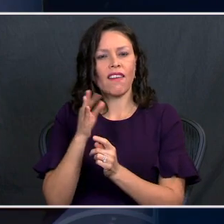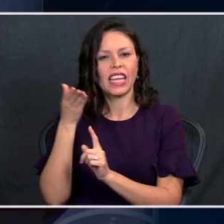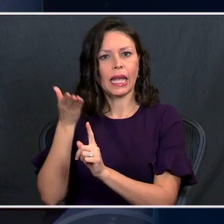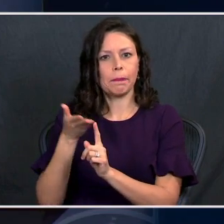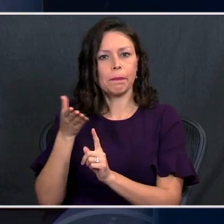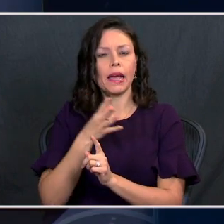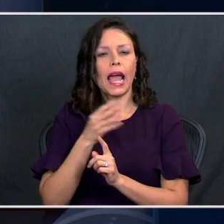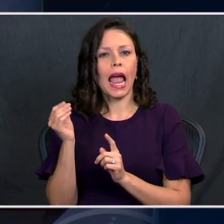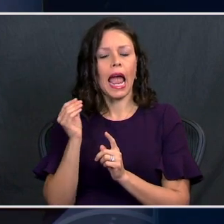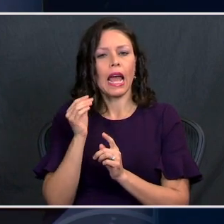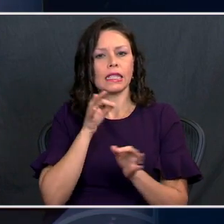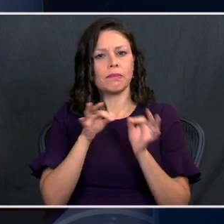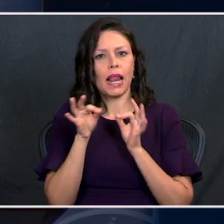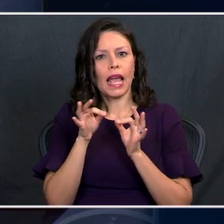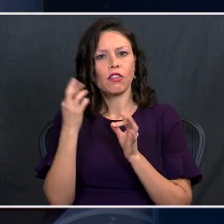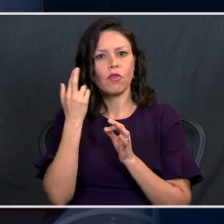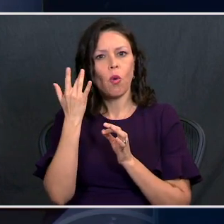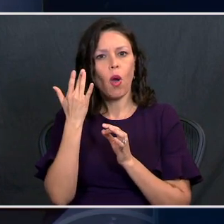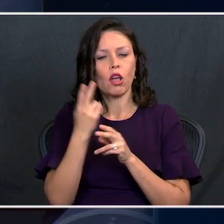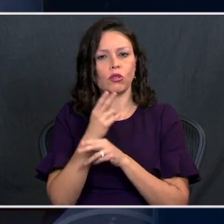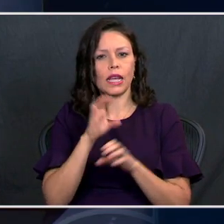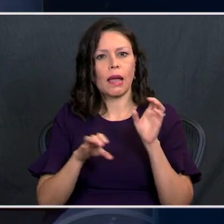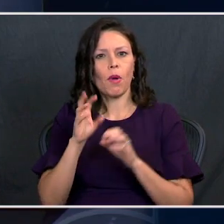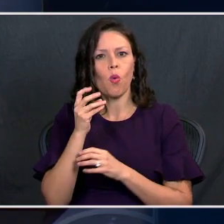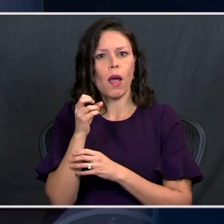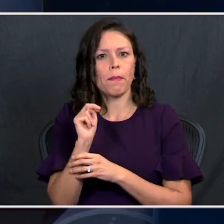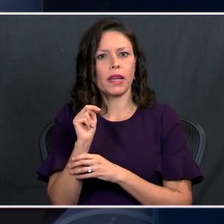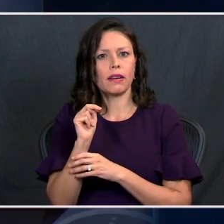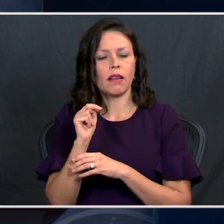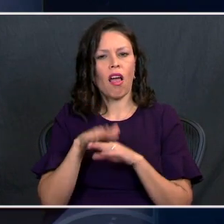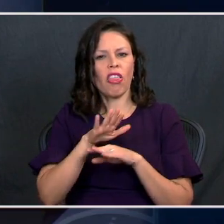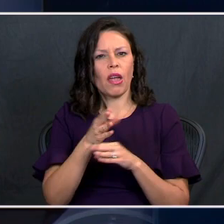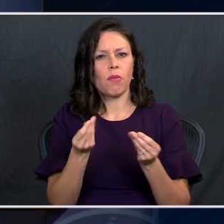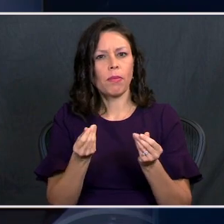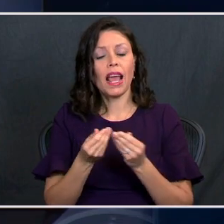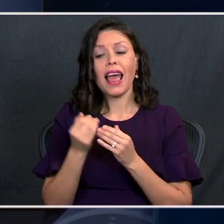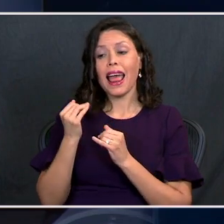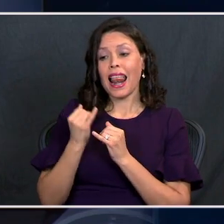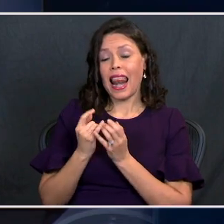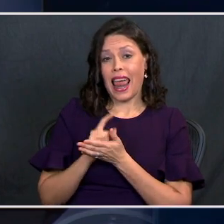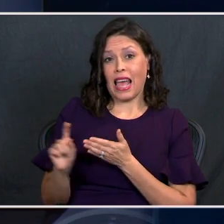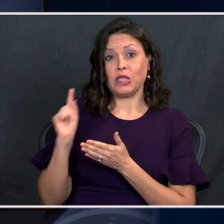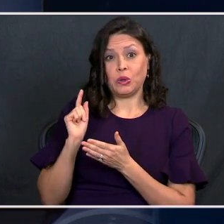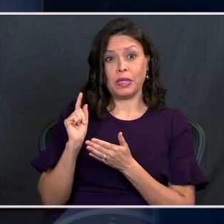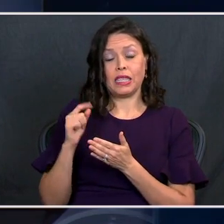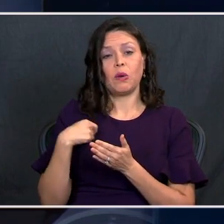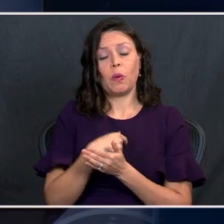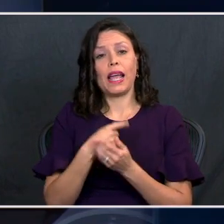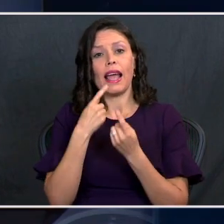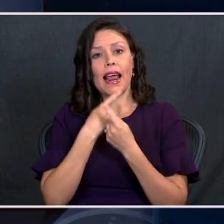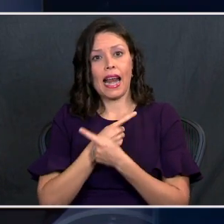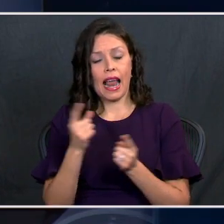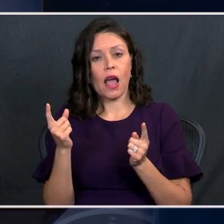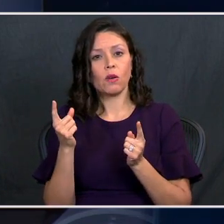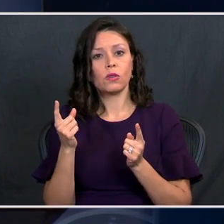and credibly explain the use of a chemical weapon on its soil. And last week, we announced that the President